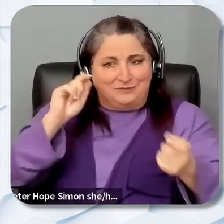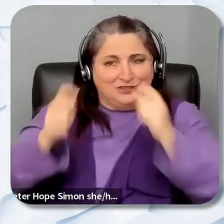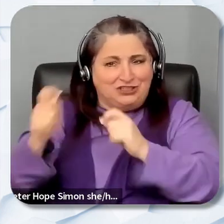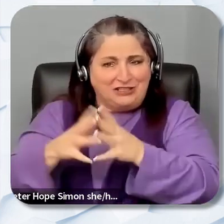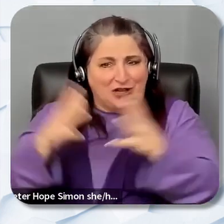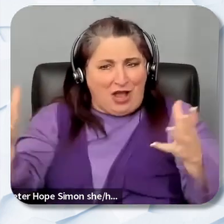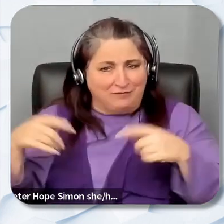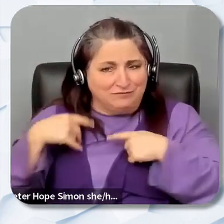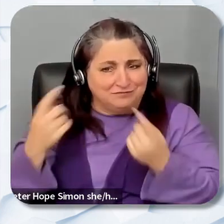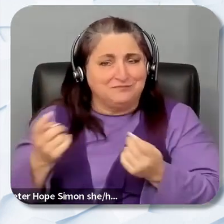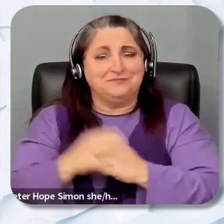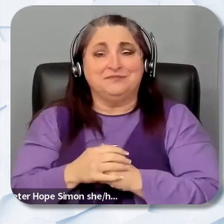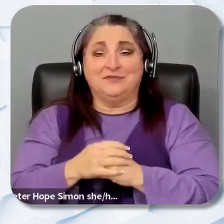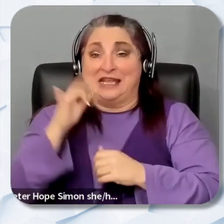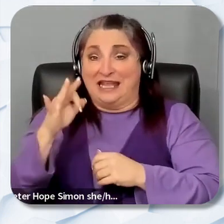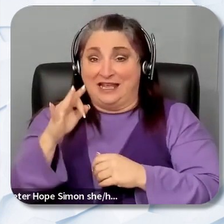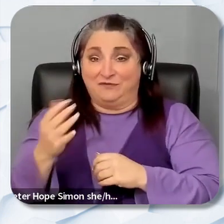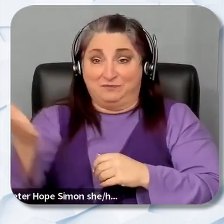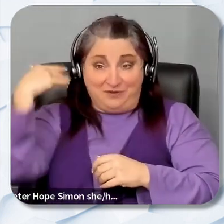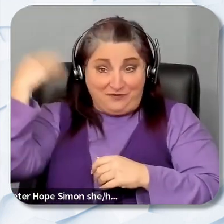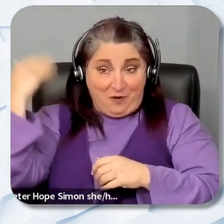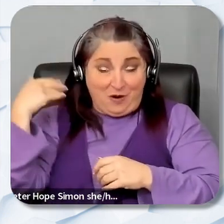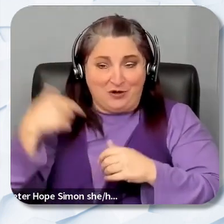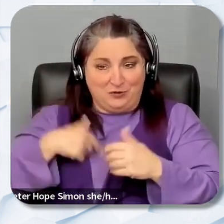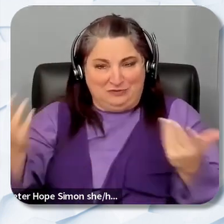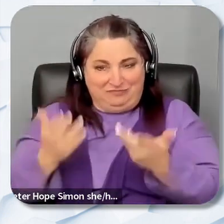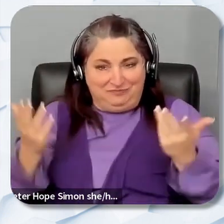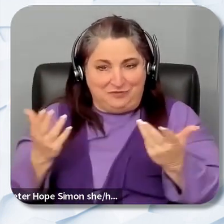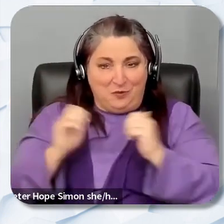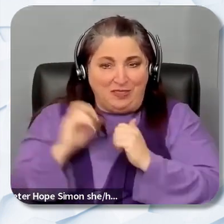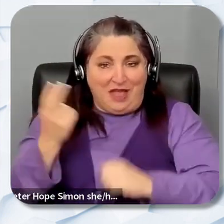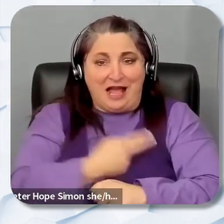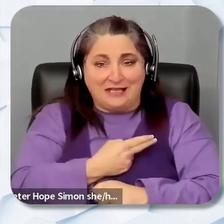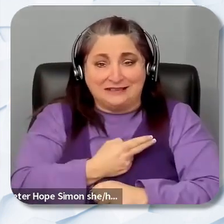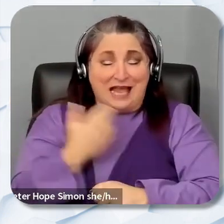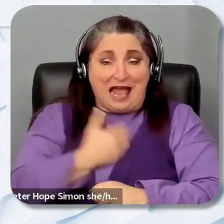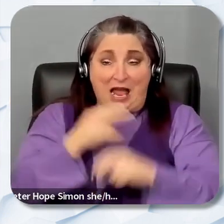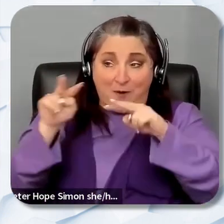and if you've been around previously, you'll know our monitoring used to be pretty uniform